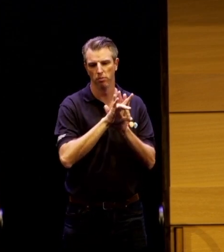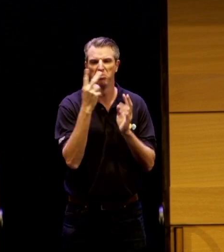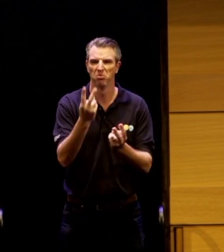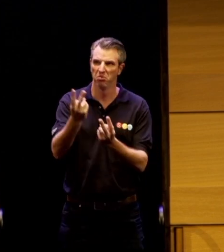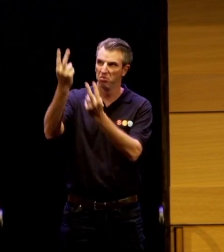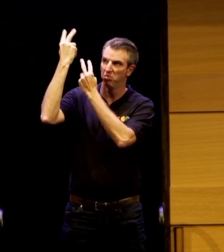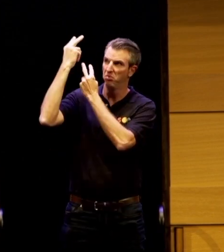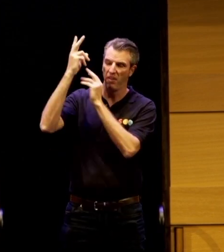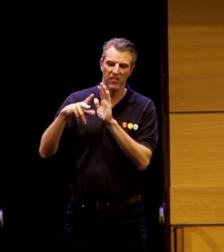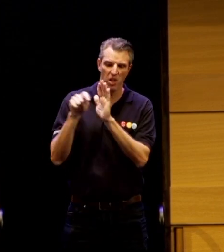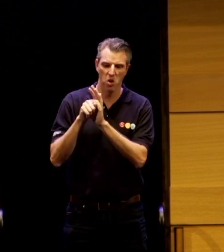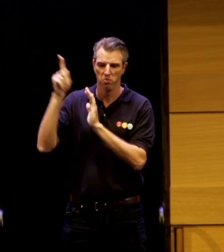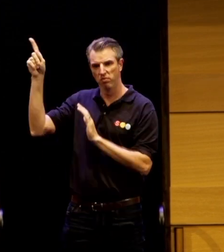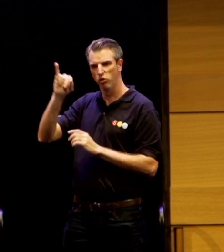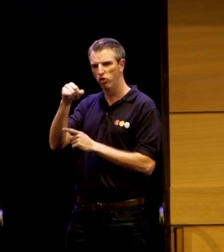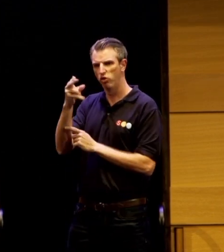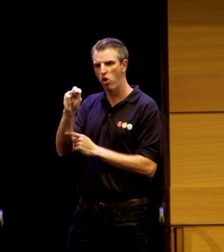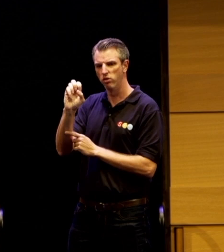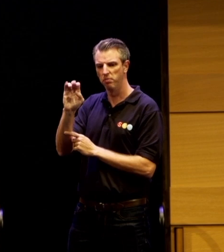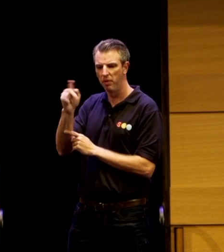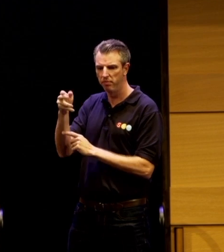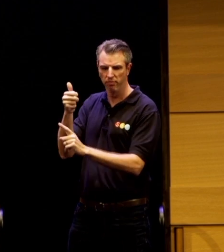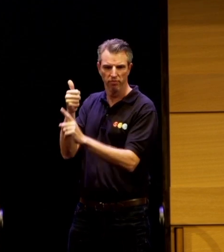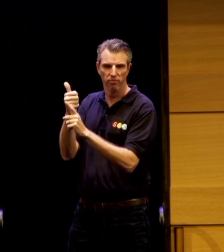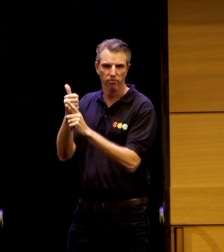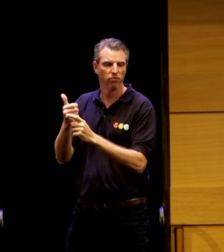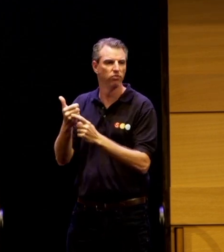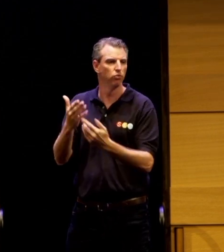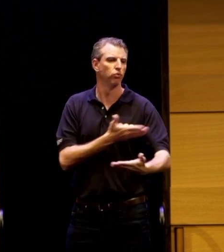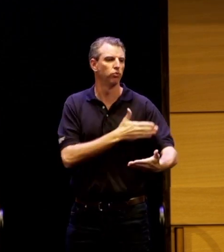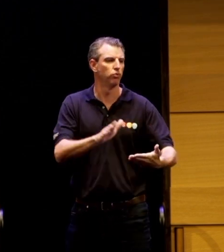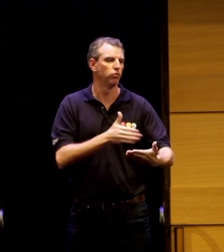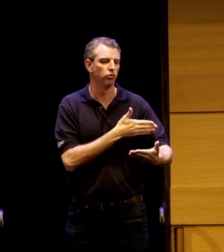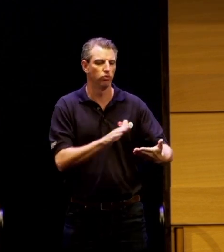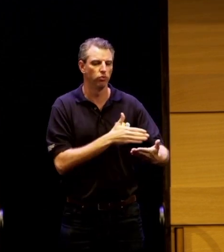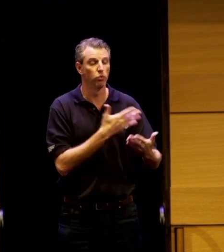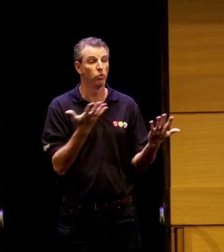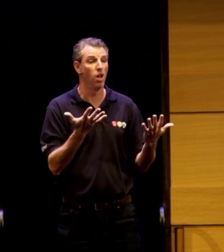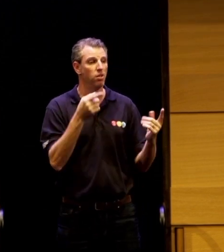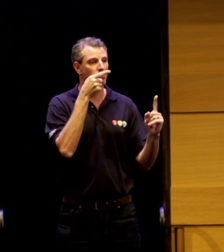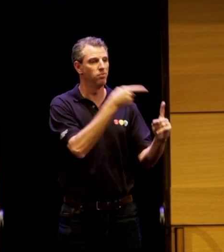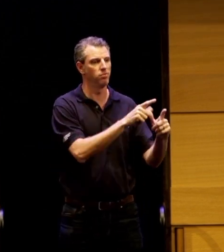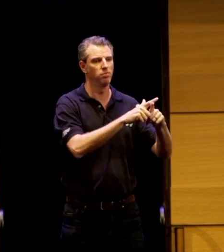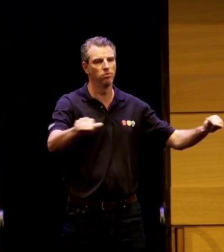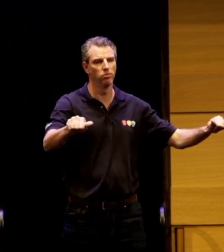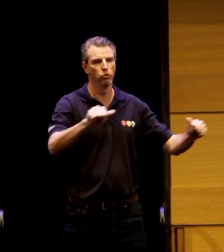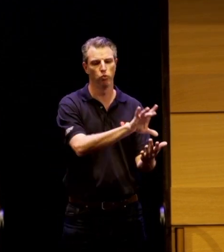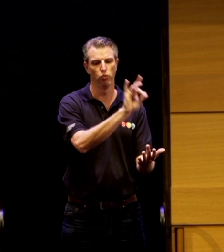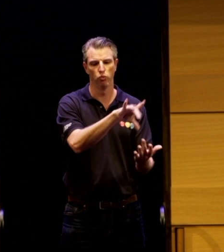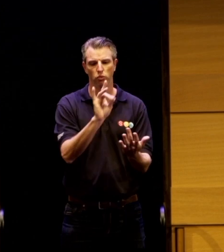You will watch a video by John Smith, who signs a song about linguistic choice